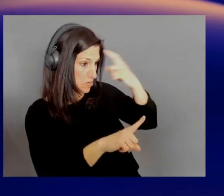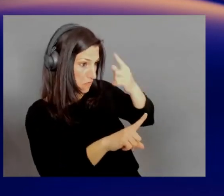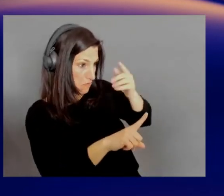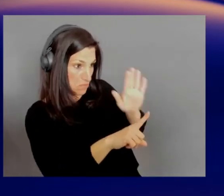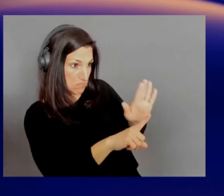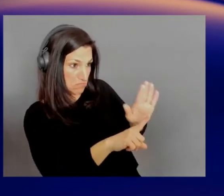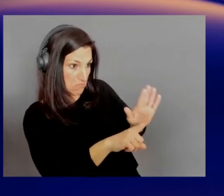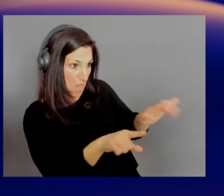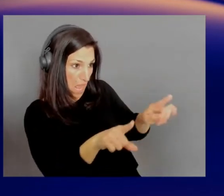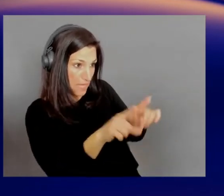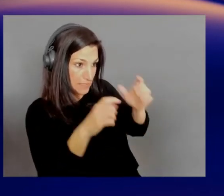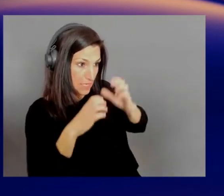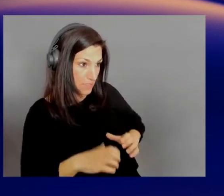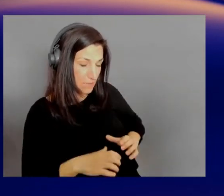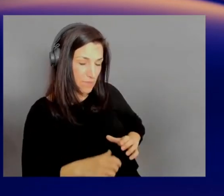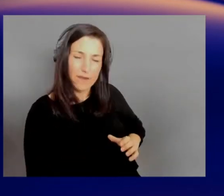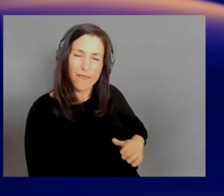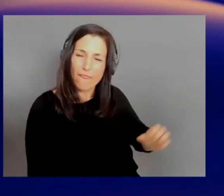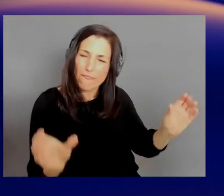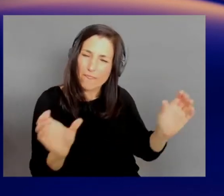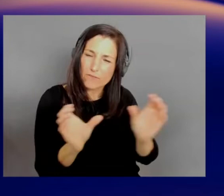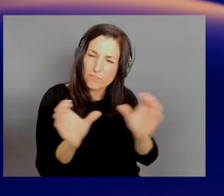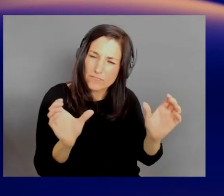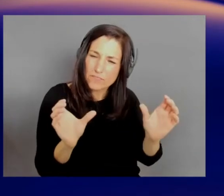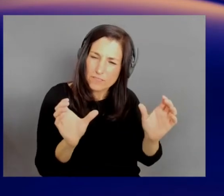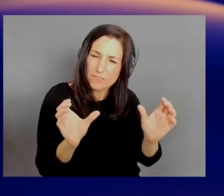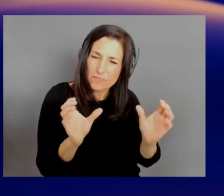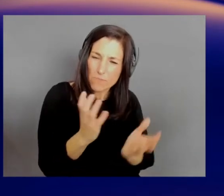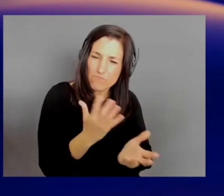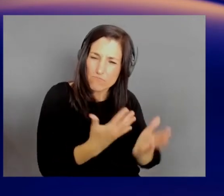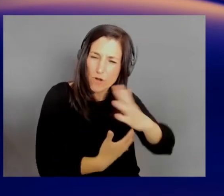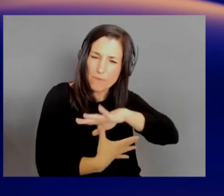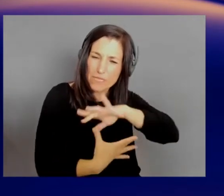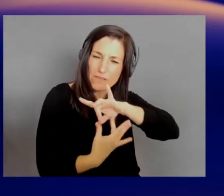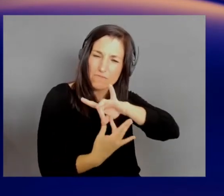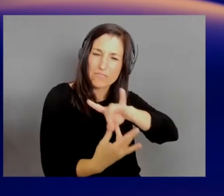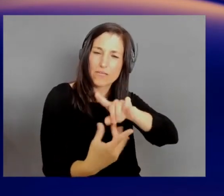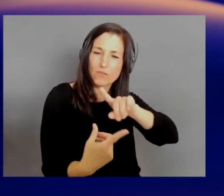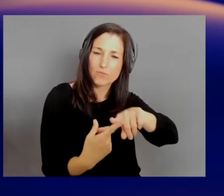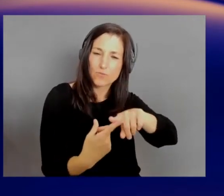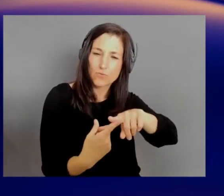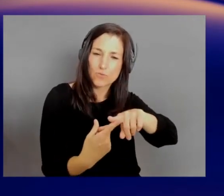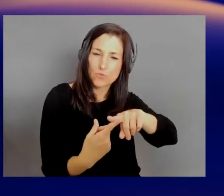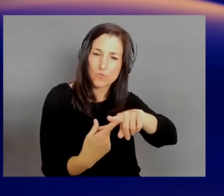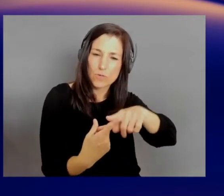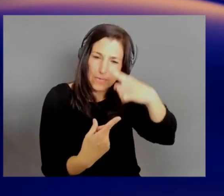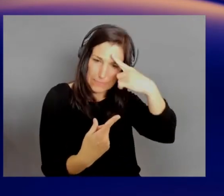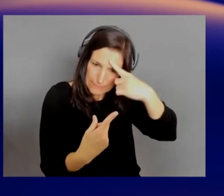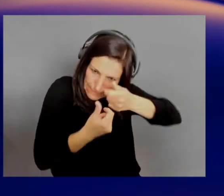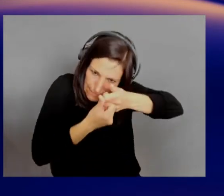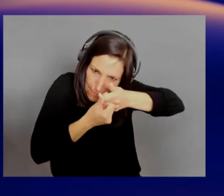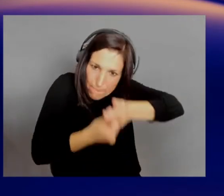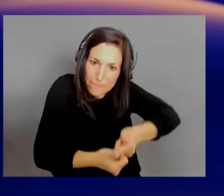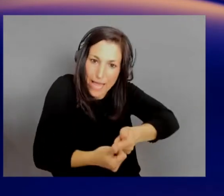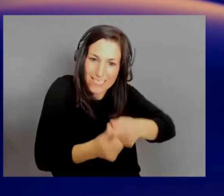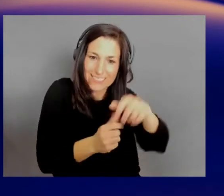the certifications are primarily tied to various compliance needs to satisfy specific organizational needs